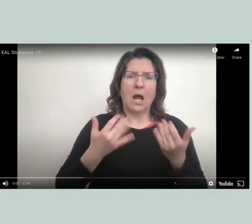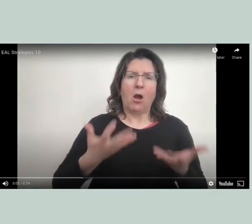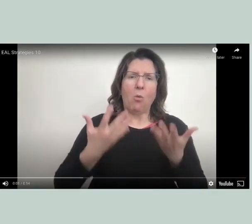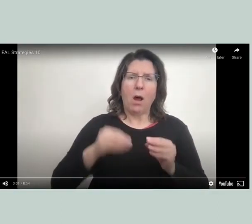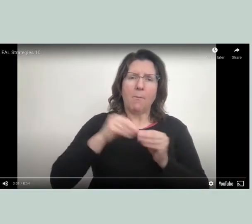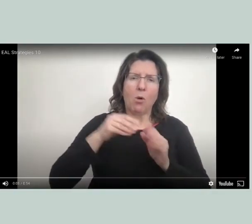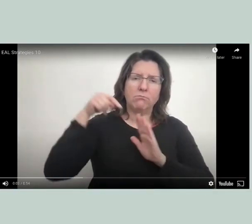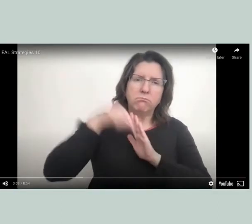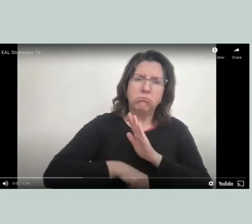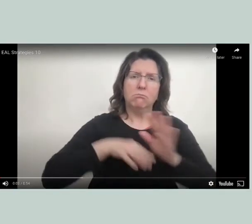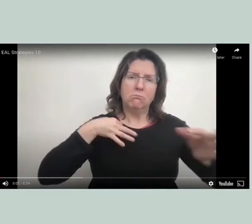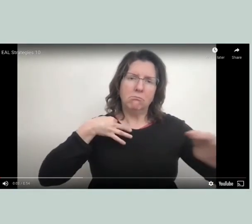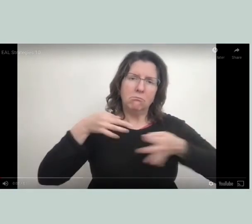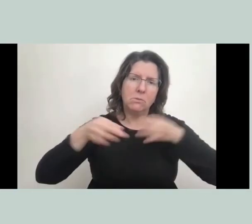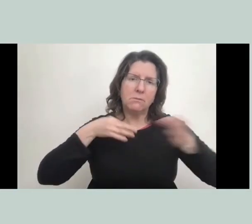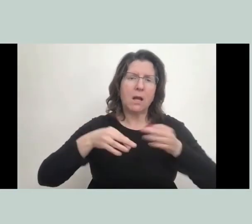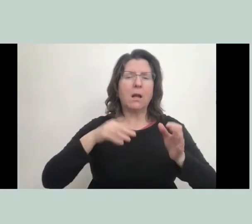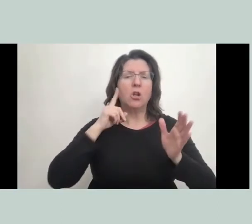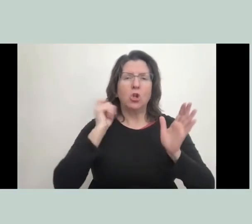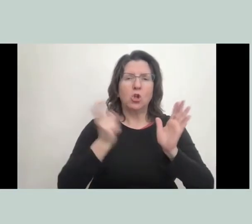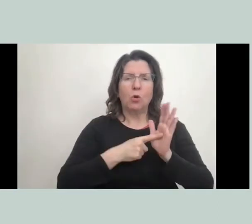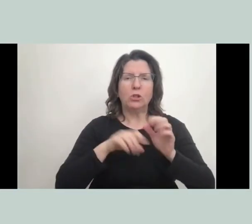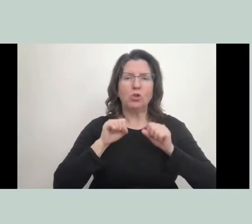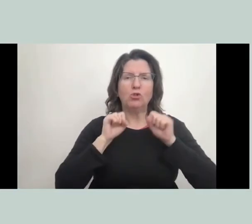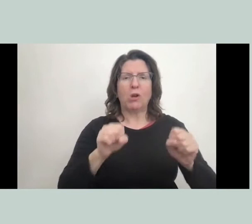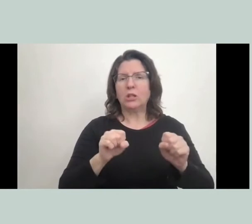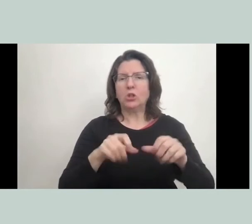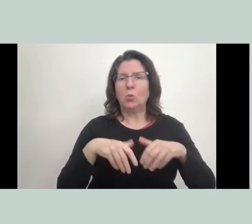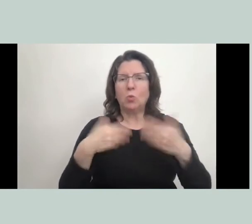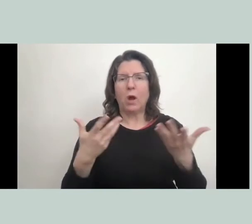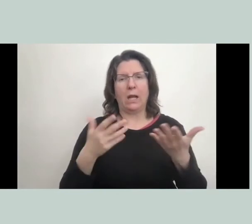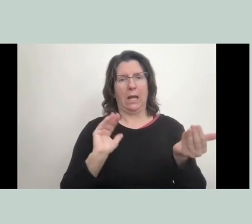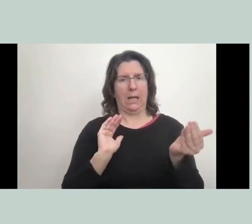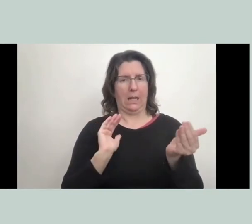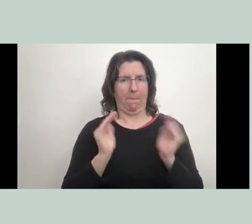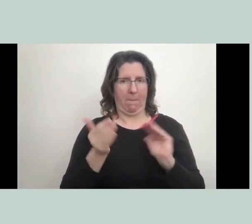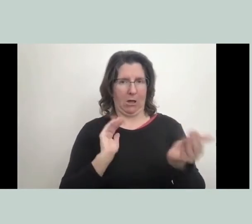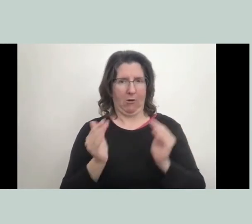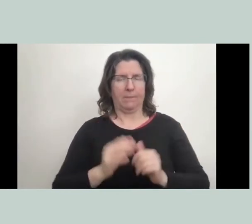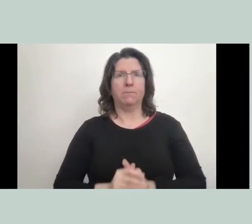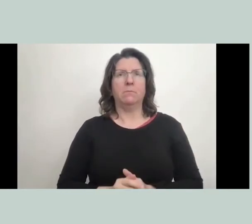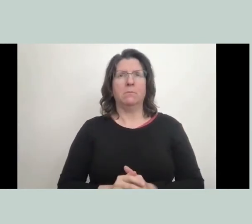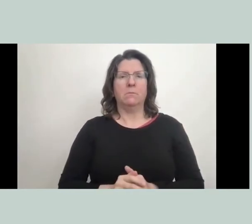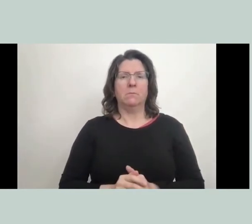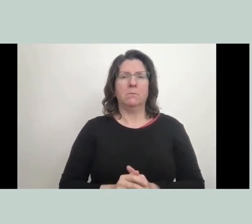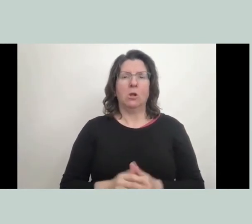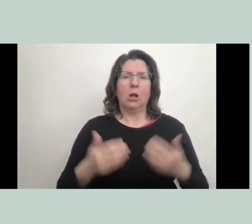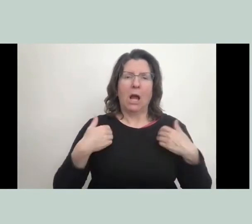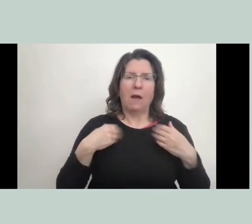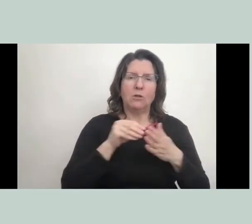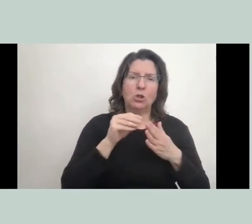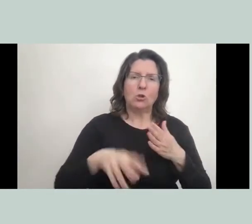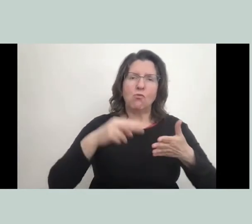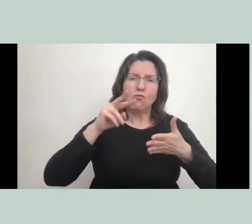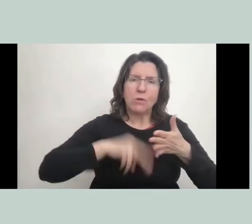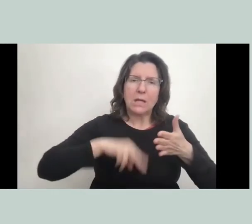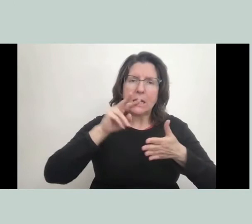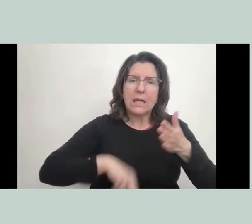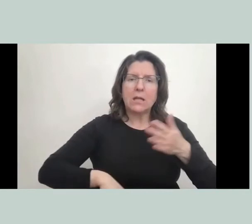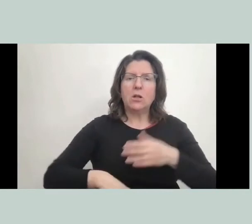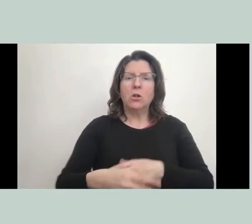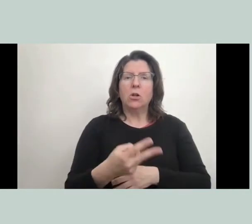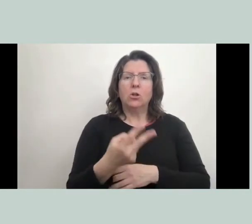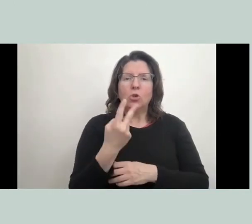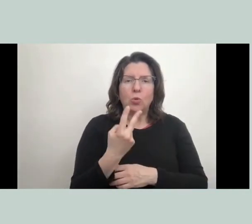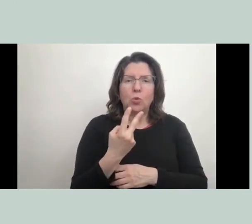Now I want to go into a bit more detail using the 'comparing' activity for teaching noticing.